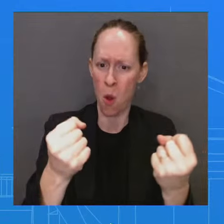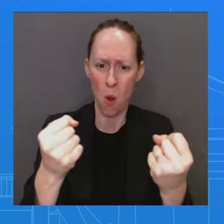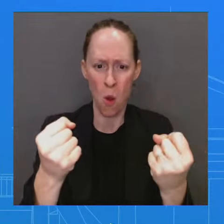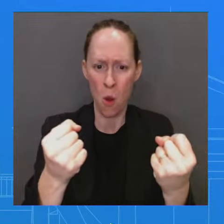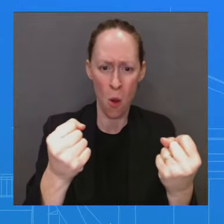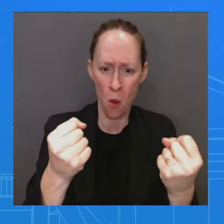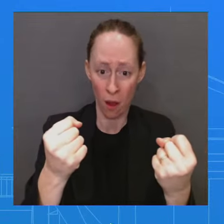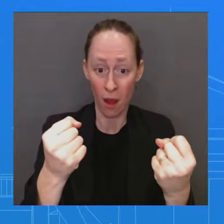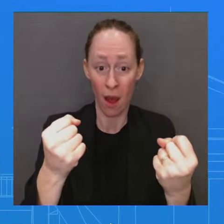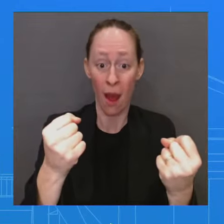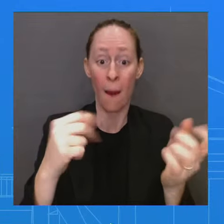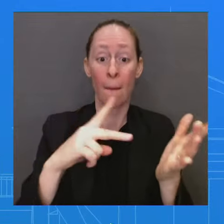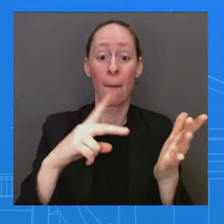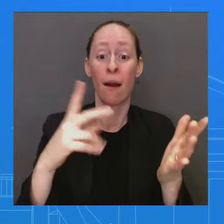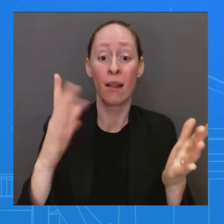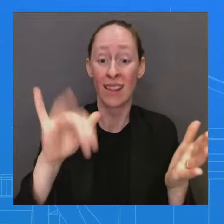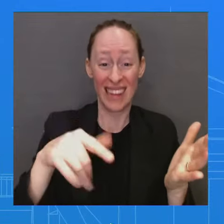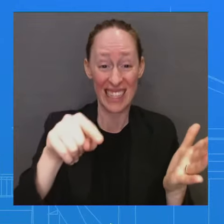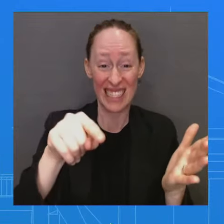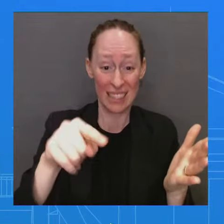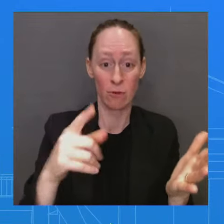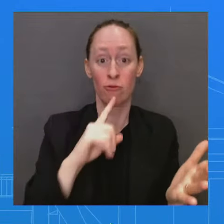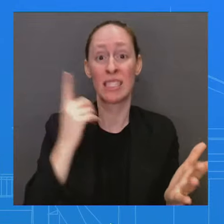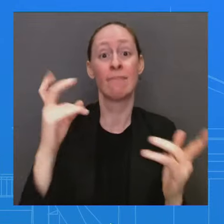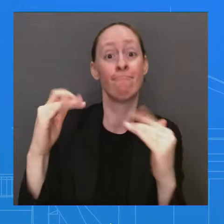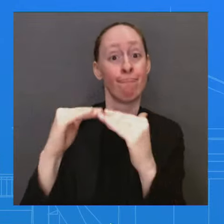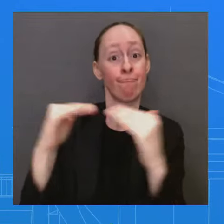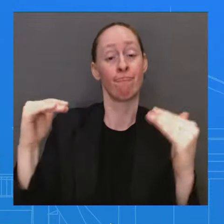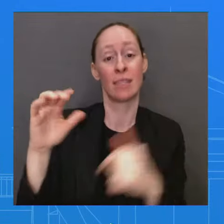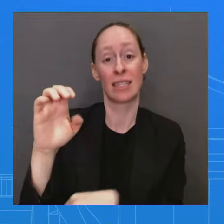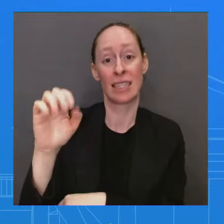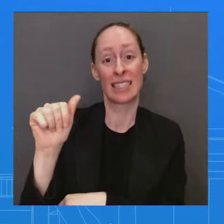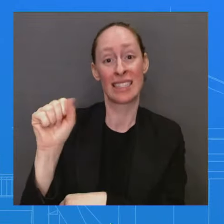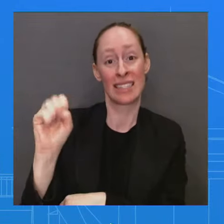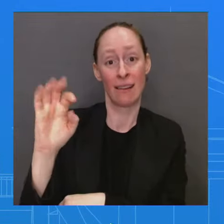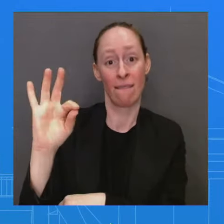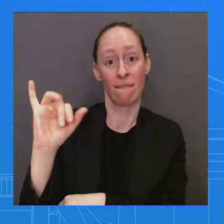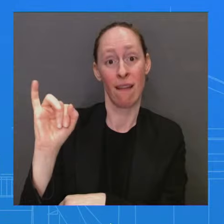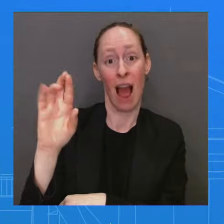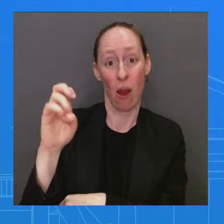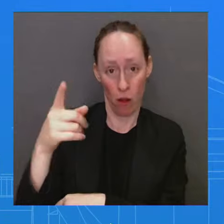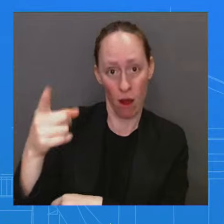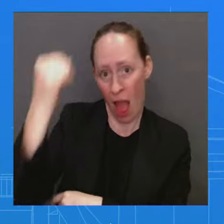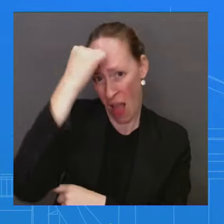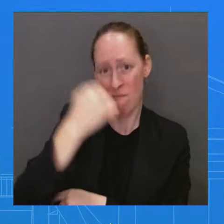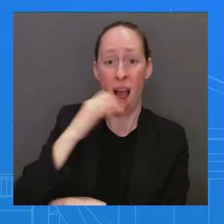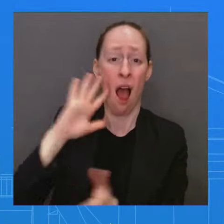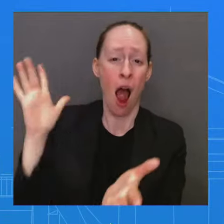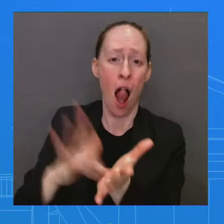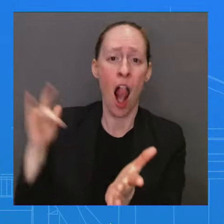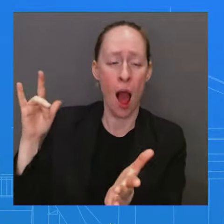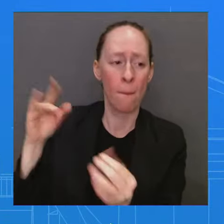Again, right now, we believe a ceasefire benefits Hamas -- a general ceasefire. Ms. Jean-Pierre: Go ahead, Trevor. The Press: And just to follow up on that. So, could you clarify just a little bit